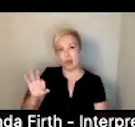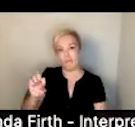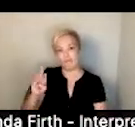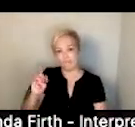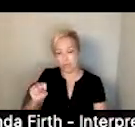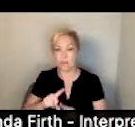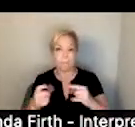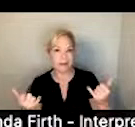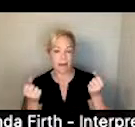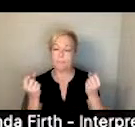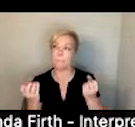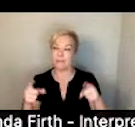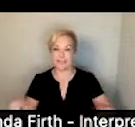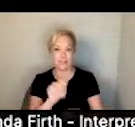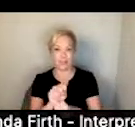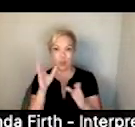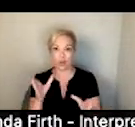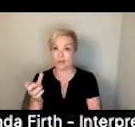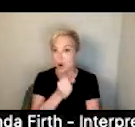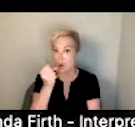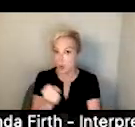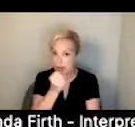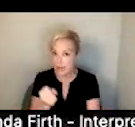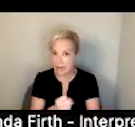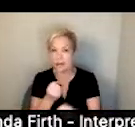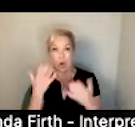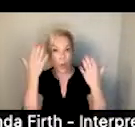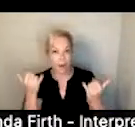at many of these museums are now in the process of bargaining their first contracts with management,